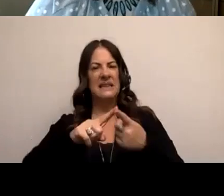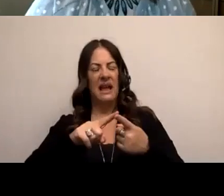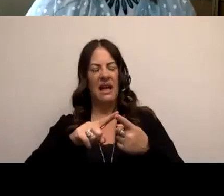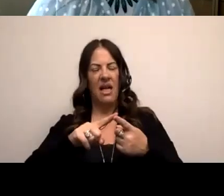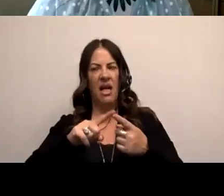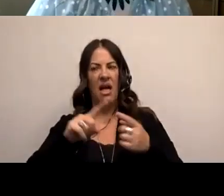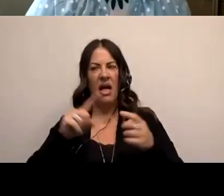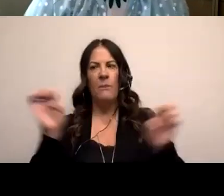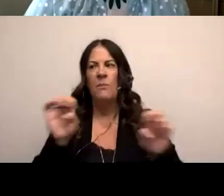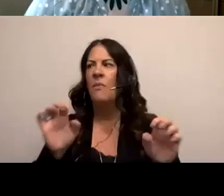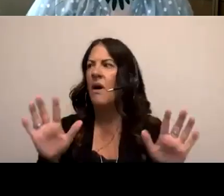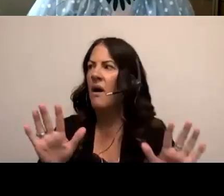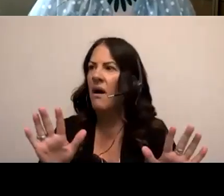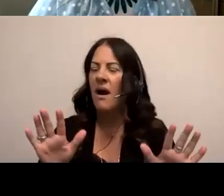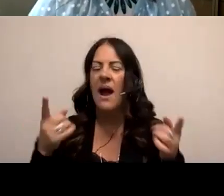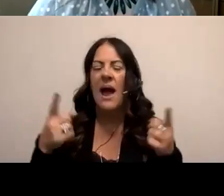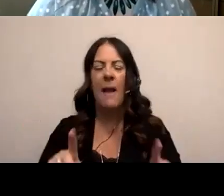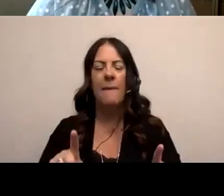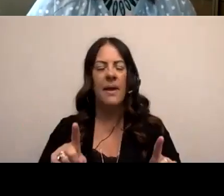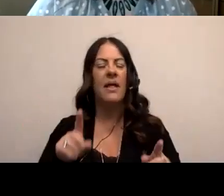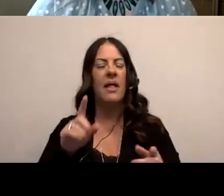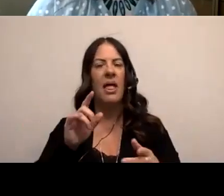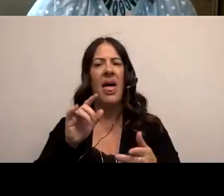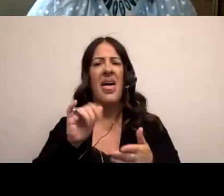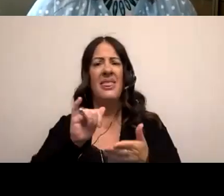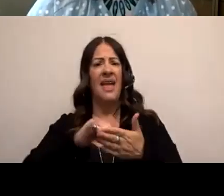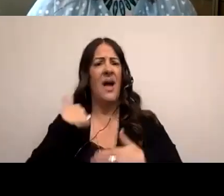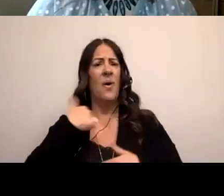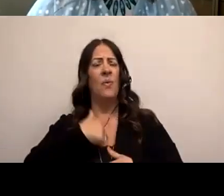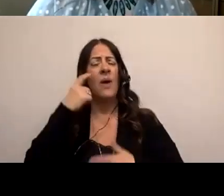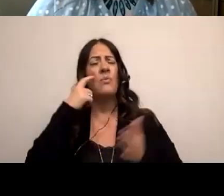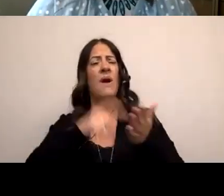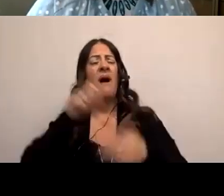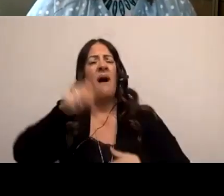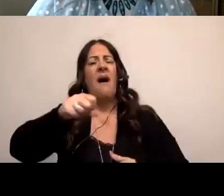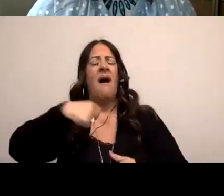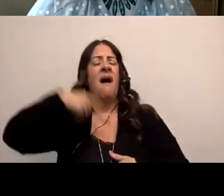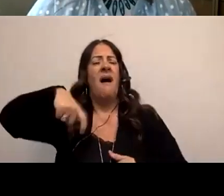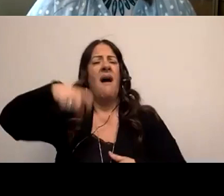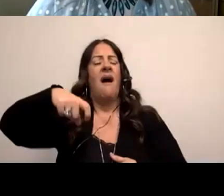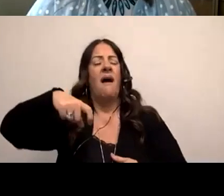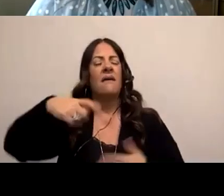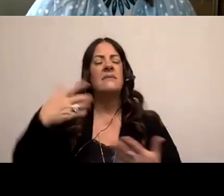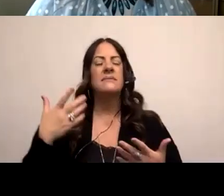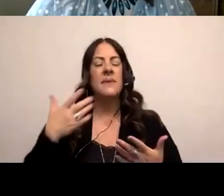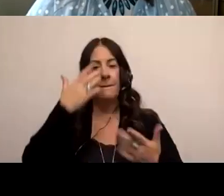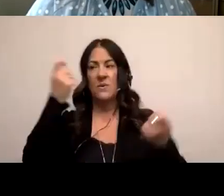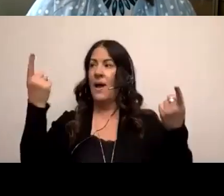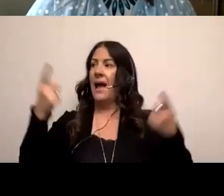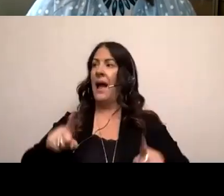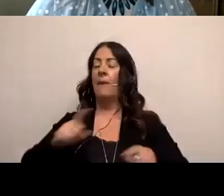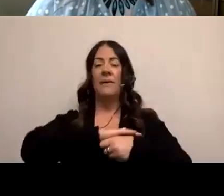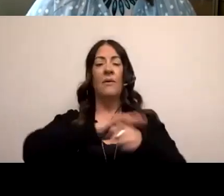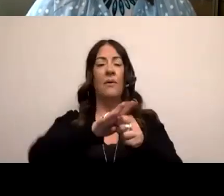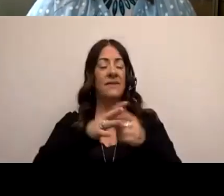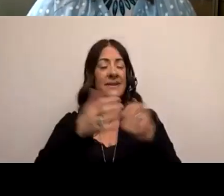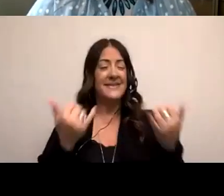AND I FEEL LIKE IN OUR COUNTRY RIGHT NOW IN THE MIDST OF COVID 19 AND STAY AT HOME ORDERS